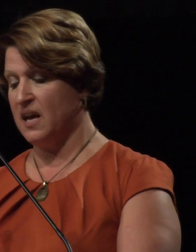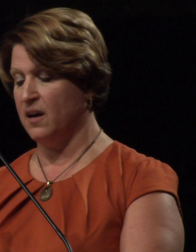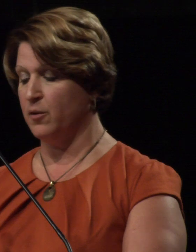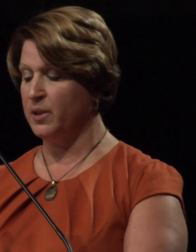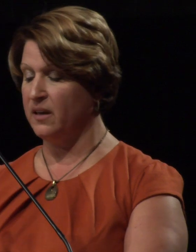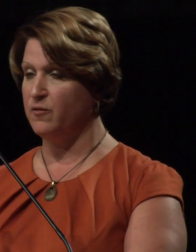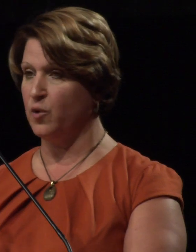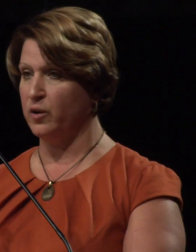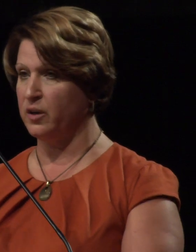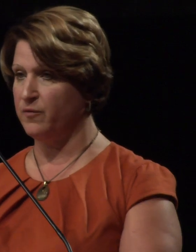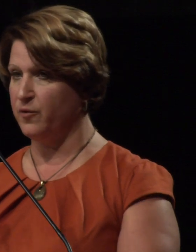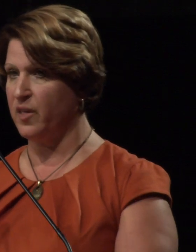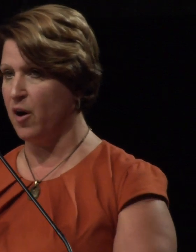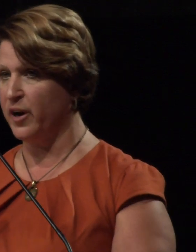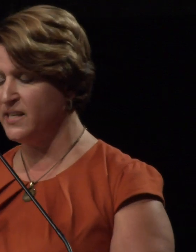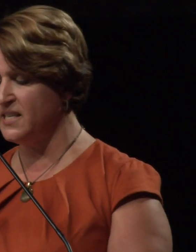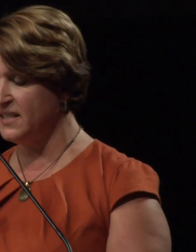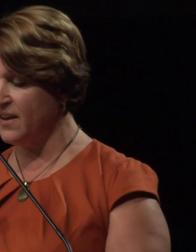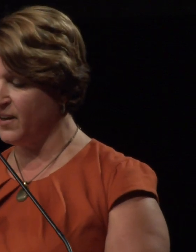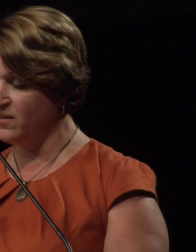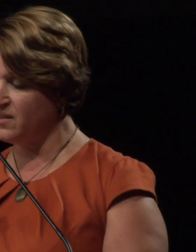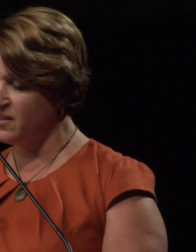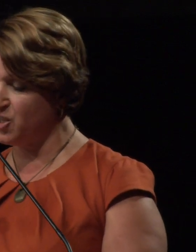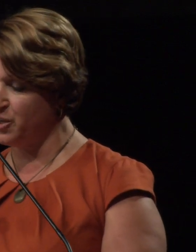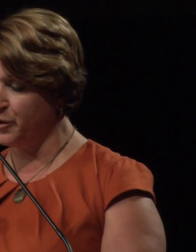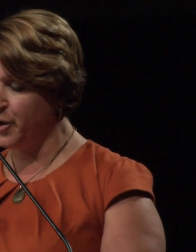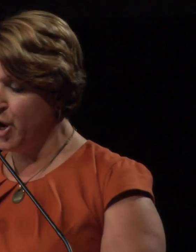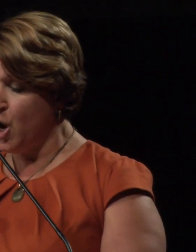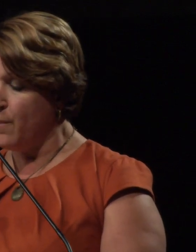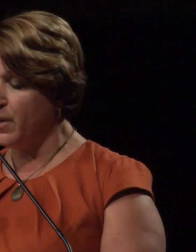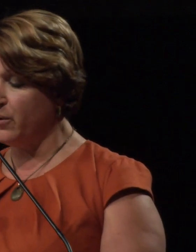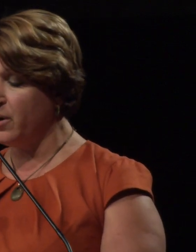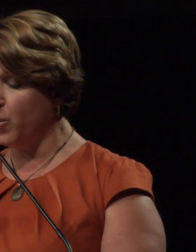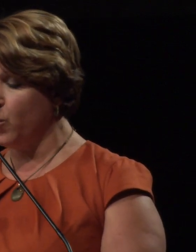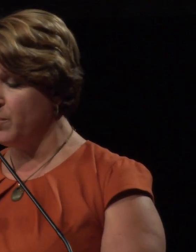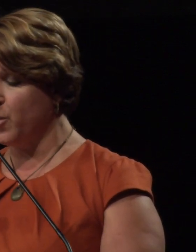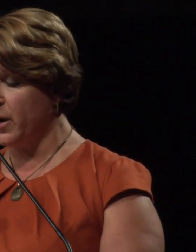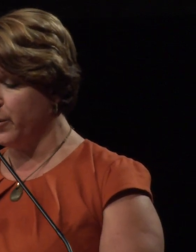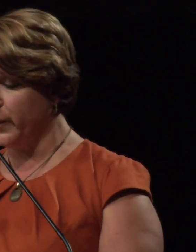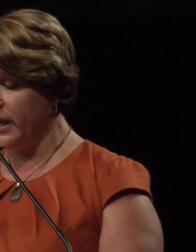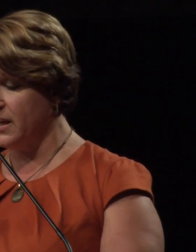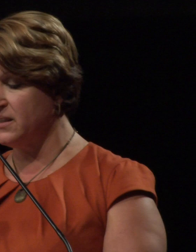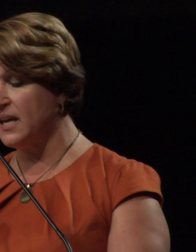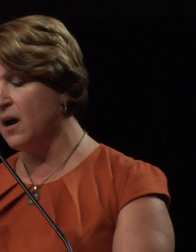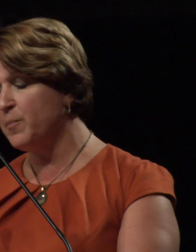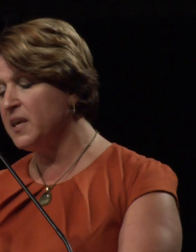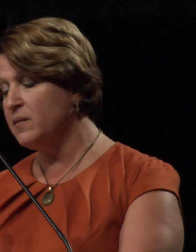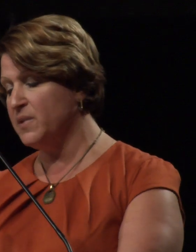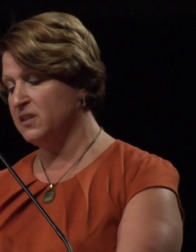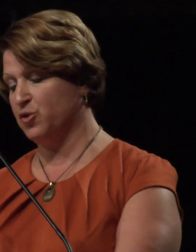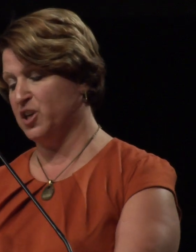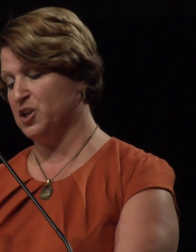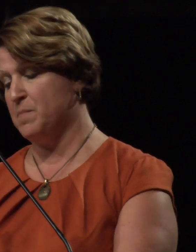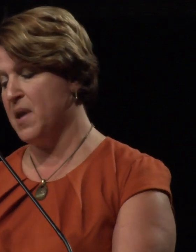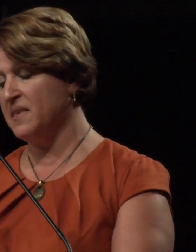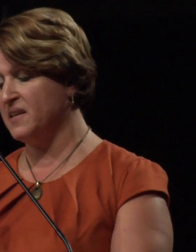ITEMS ON THE PLAN OF WORK FOR THE RIT STAFF COUNCIL THIS YEAR, BUT OUR NUMBER ONE PRIORITY IS TO HELP THE ADMINISTRATION MAKE